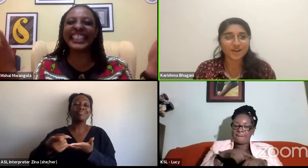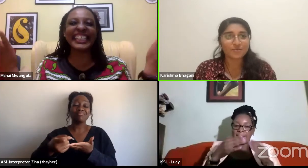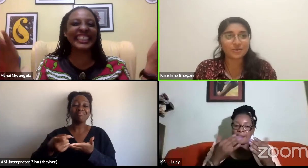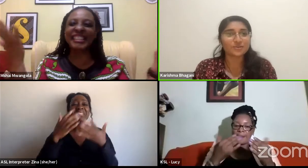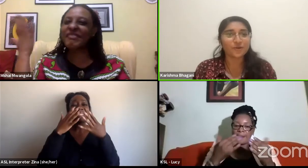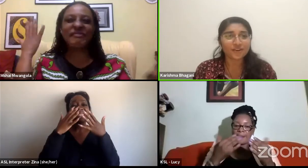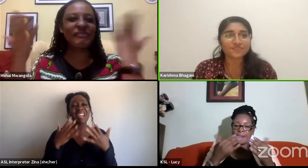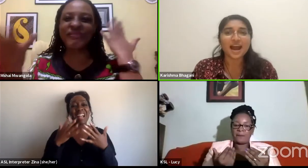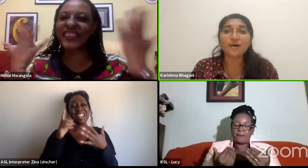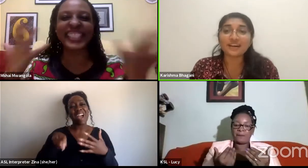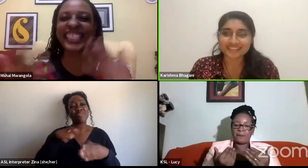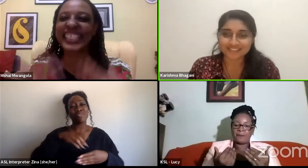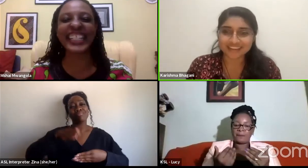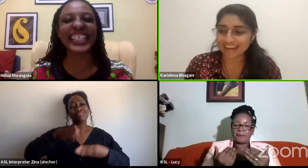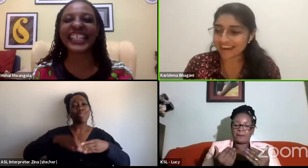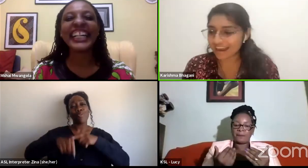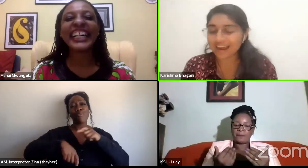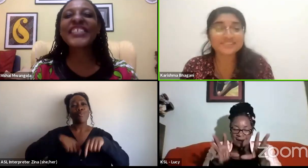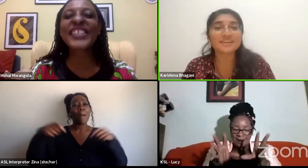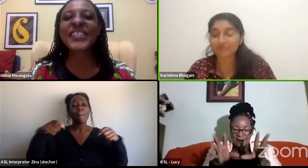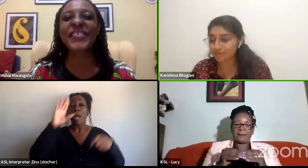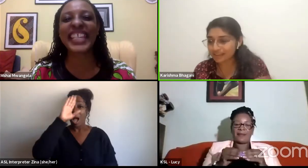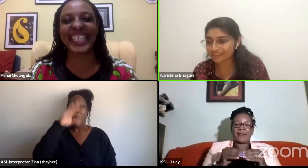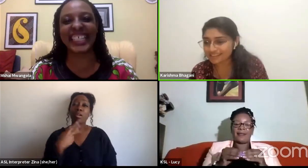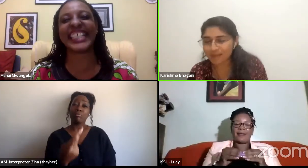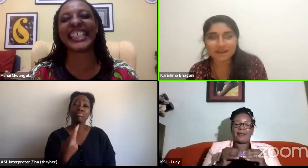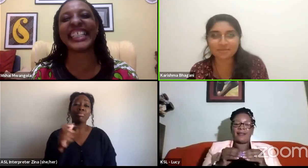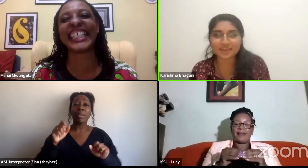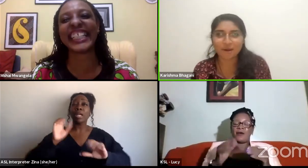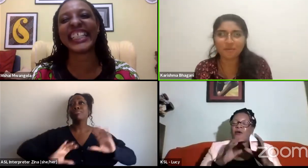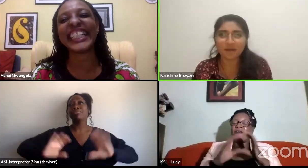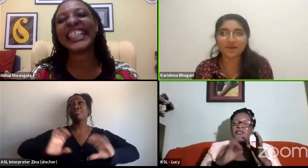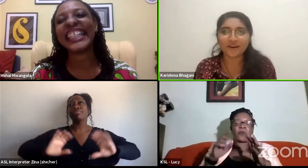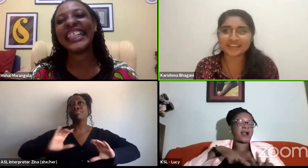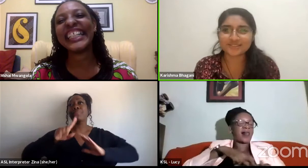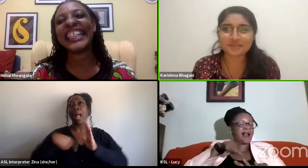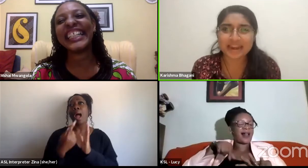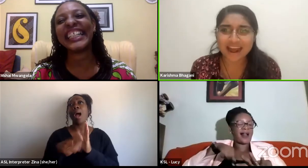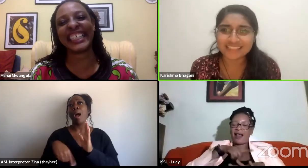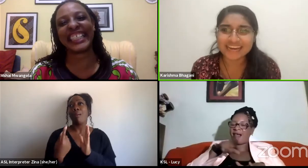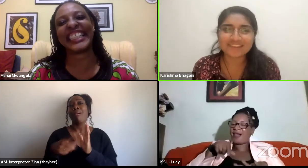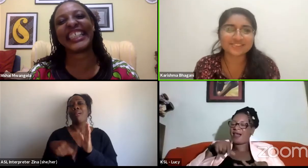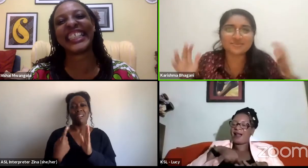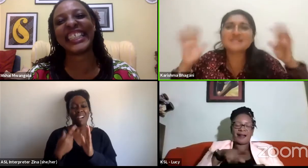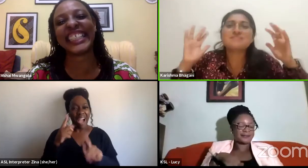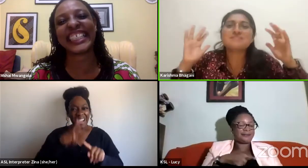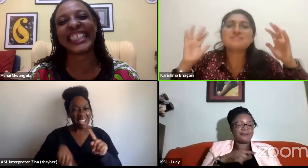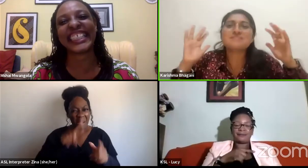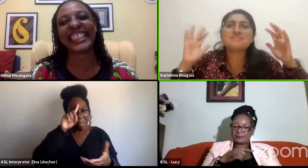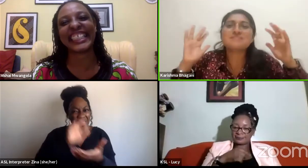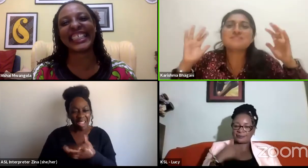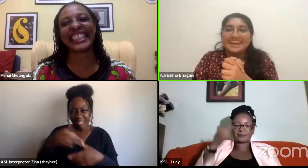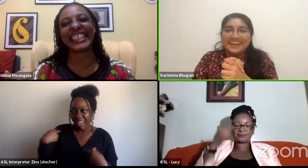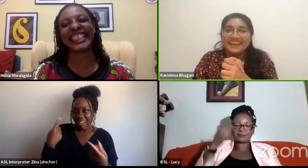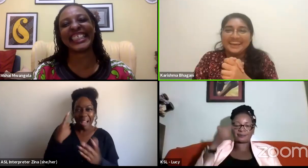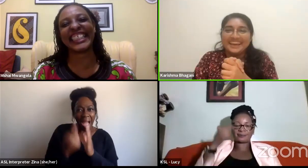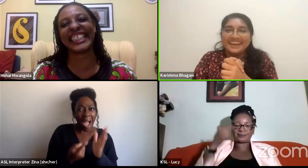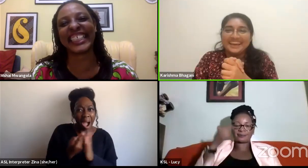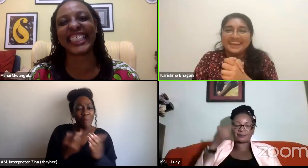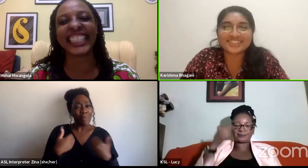I know we could go on for hours talking. time and I'm thinking, oh my God, it's been an hour? I have so many more questions.